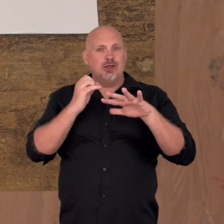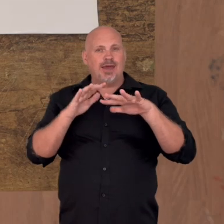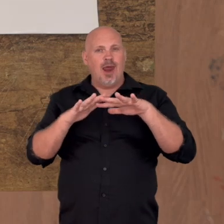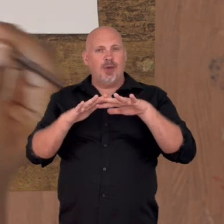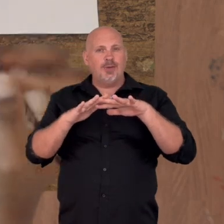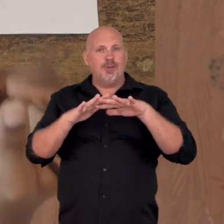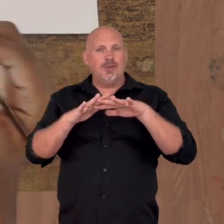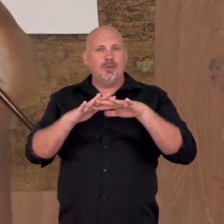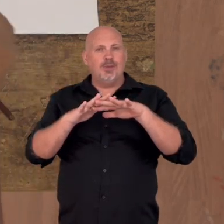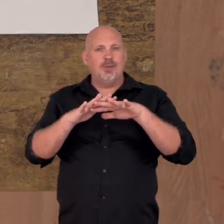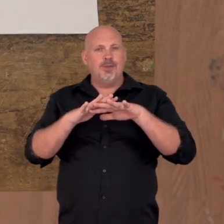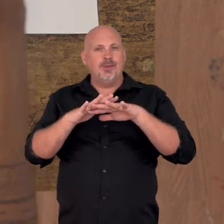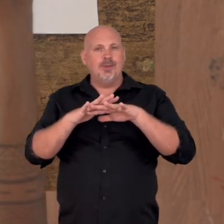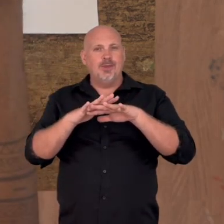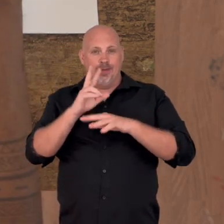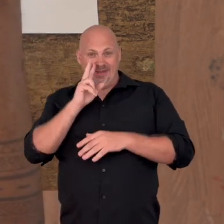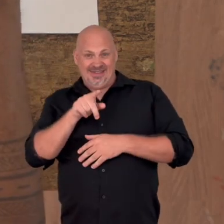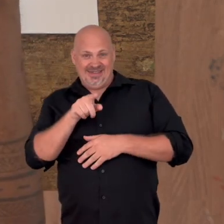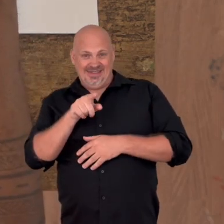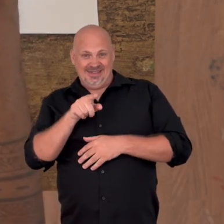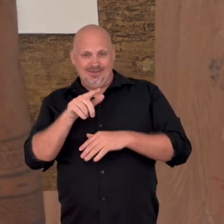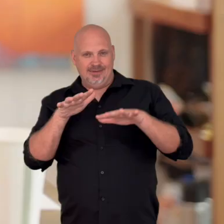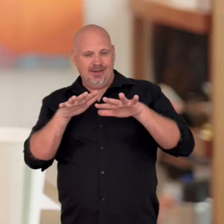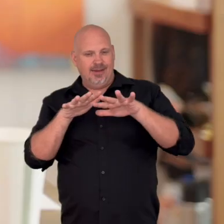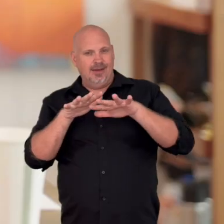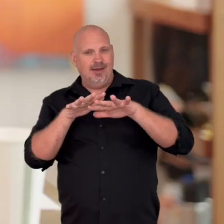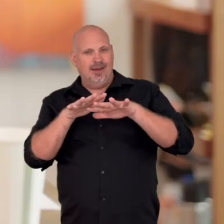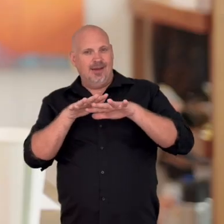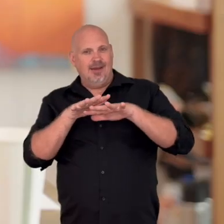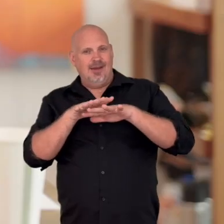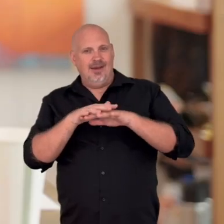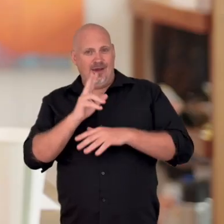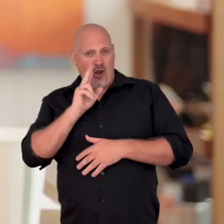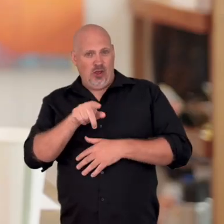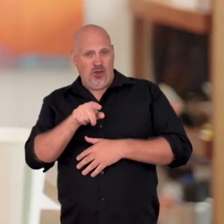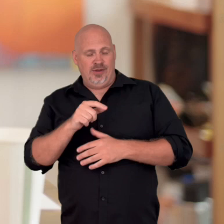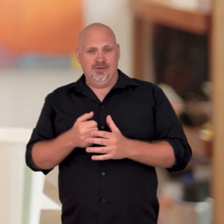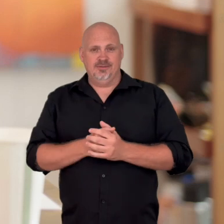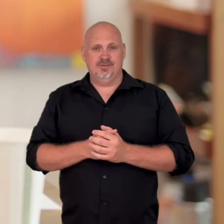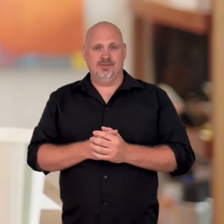that yellow is quite good so blend the yellow from down and go up